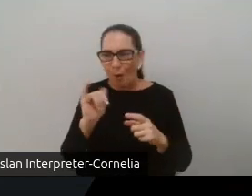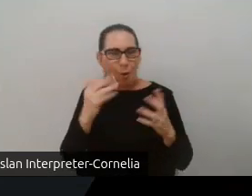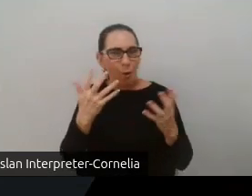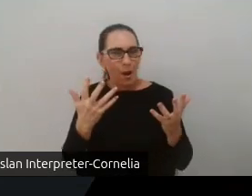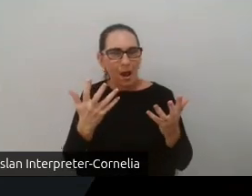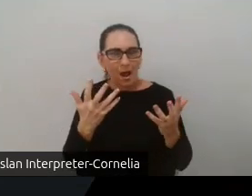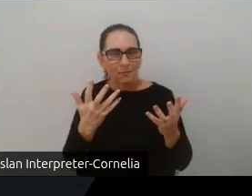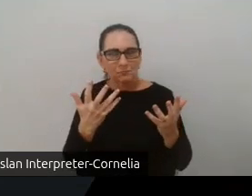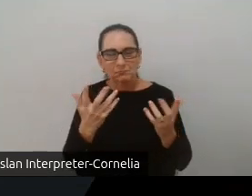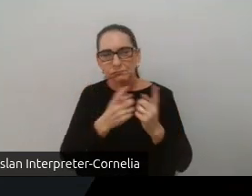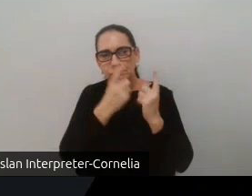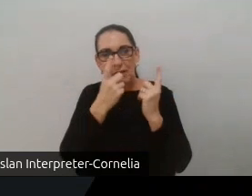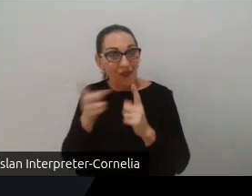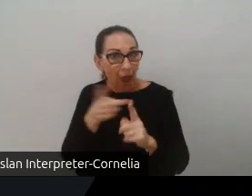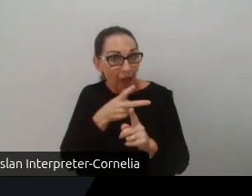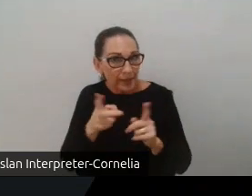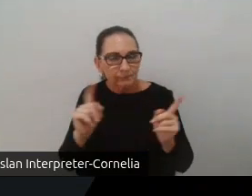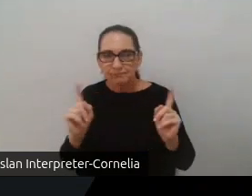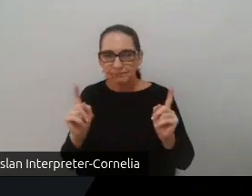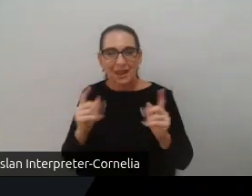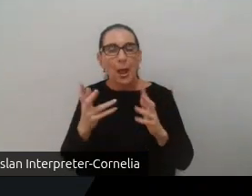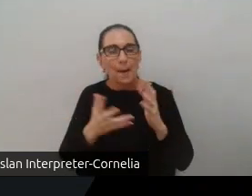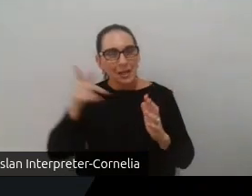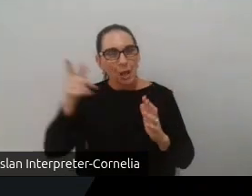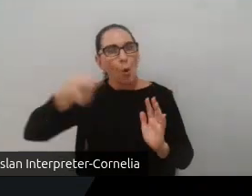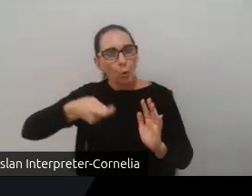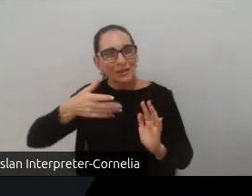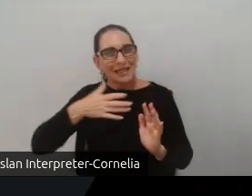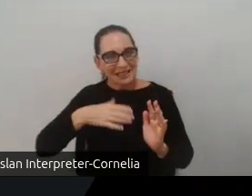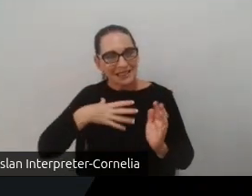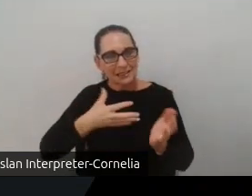vast of different reasons, but it's important for the court to receive this and for it to consider